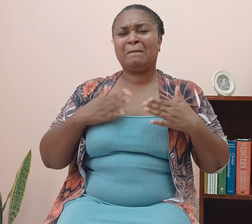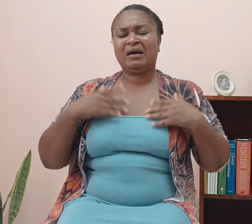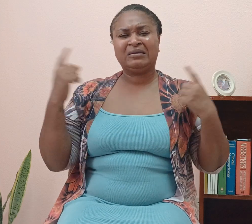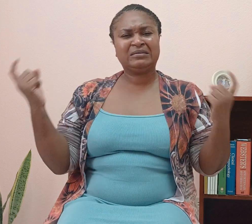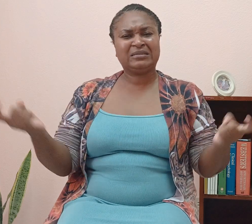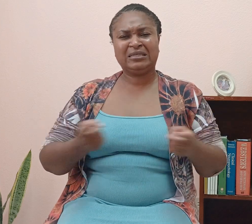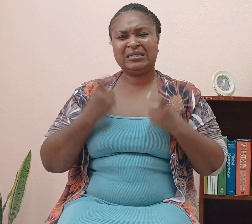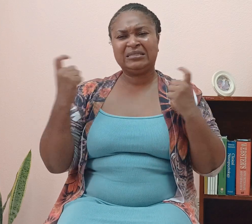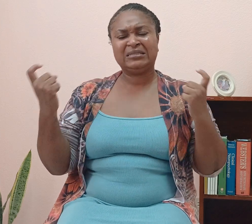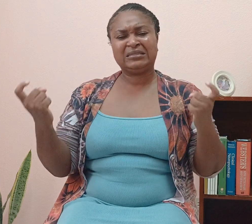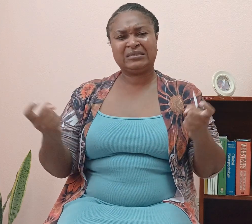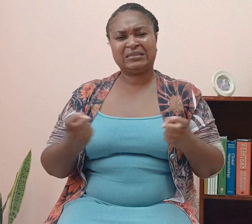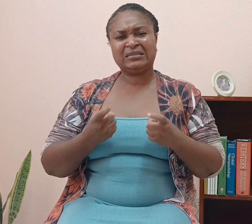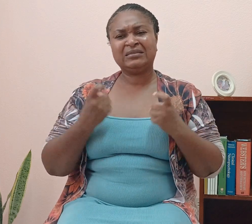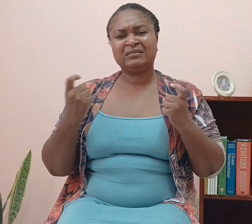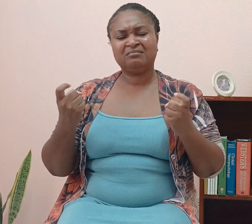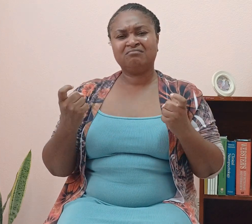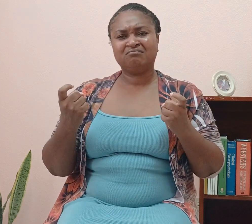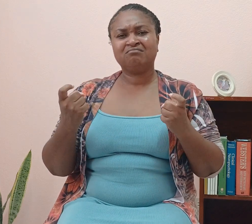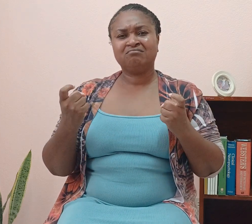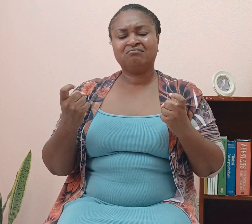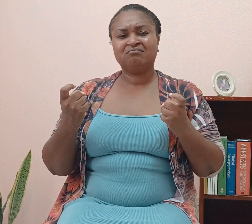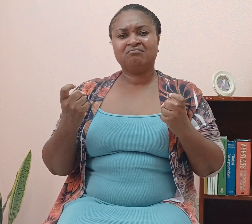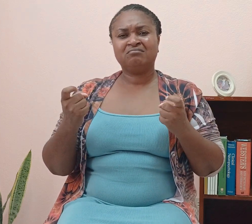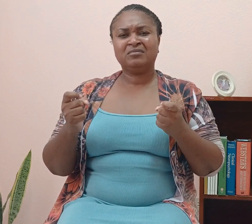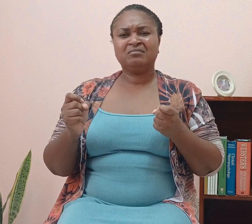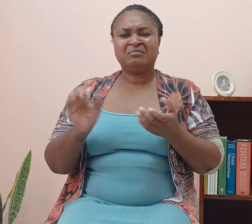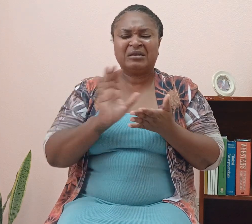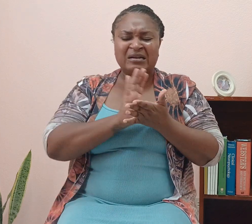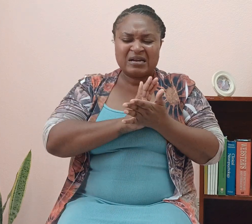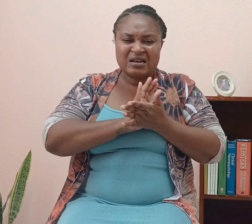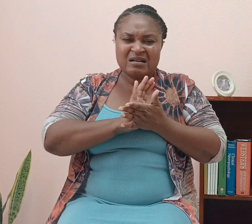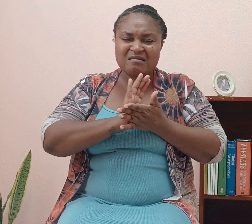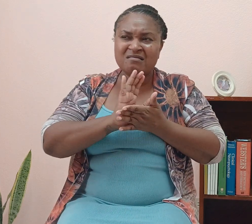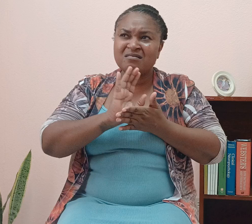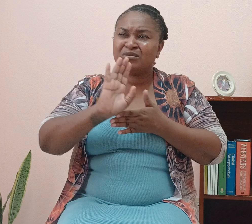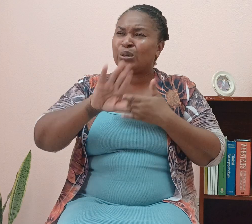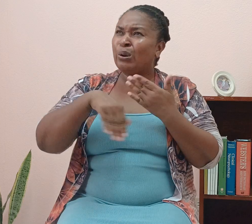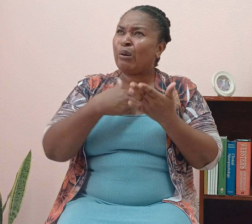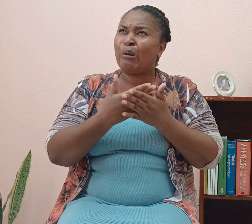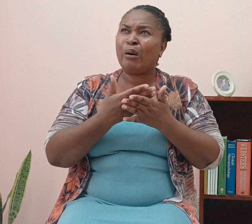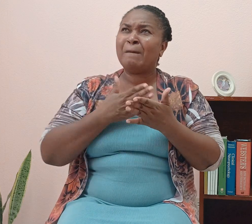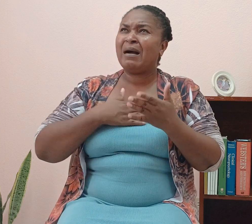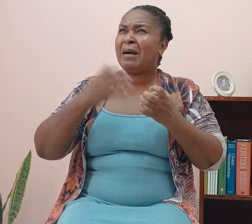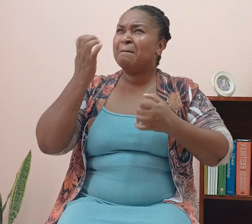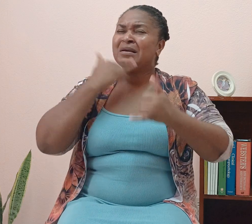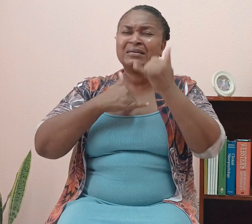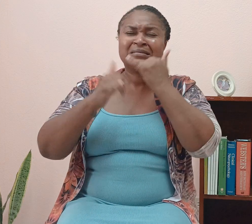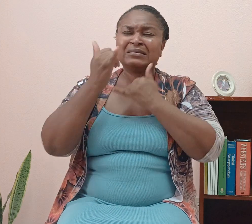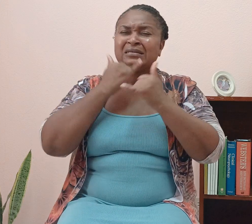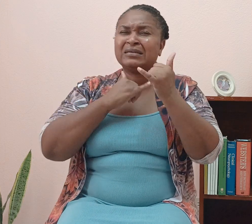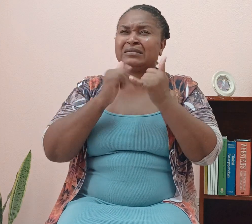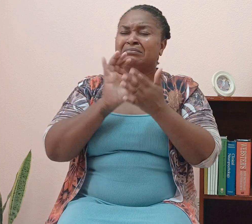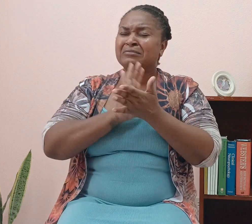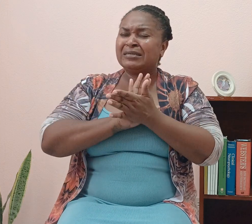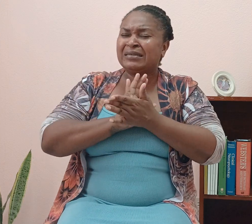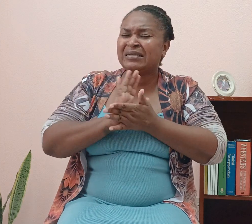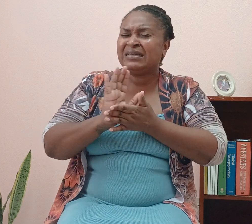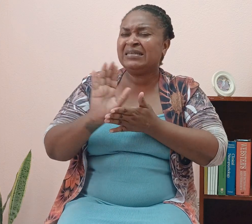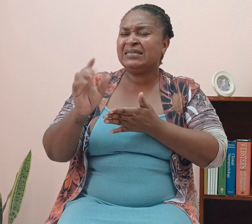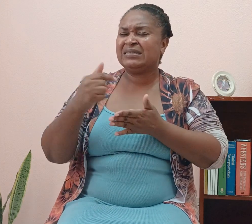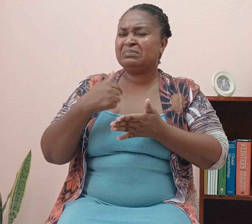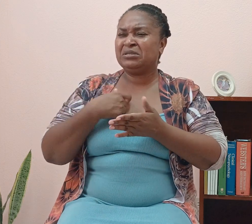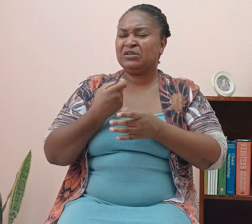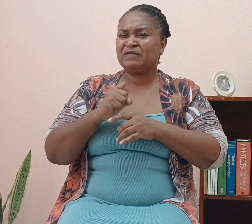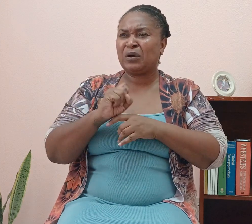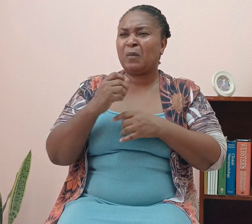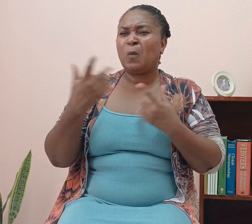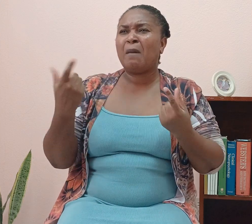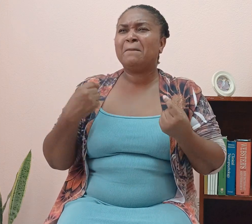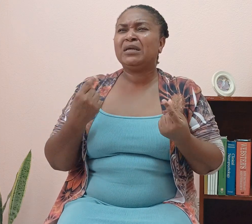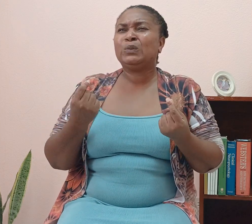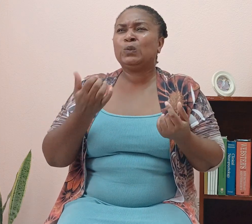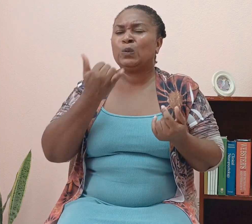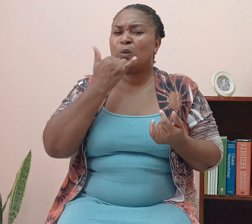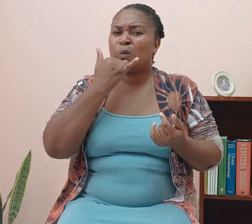2 Wash away all my iniquity and cleanse me from my sin.